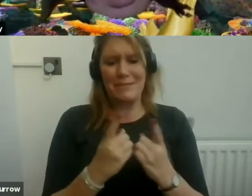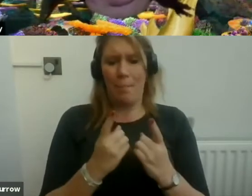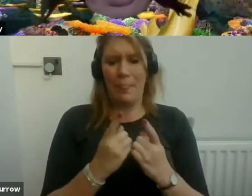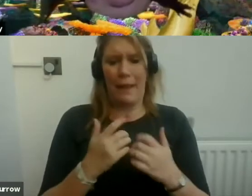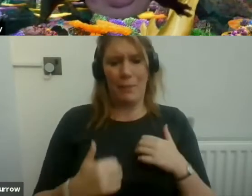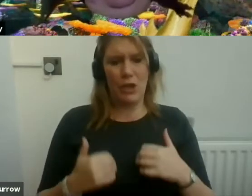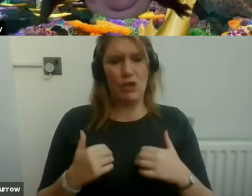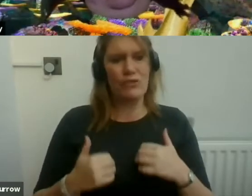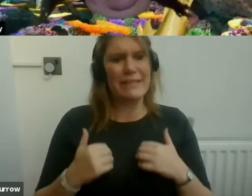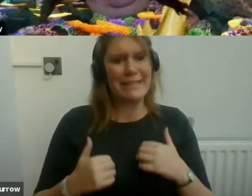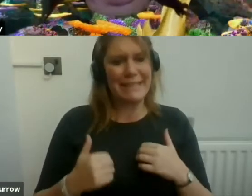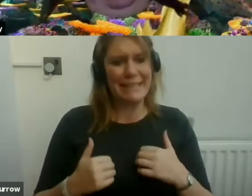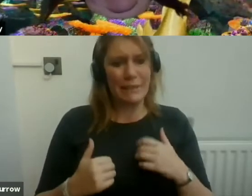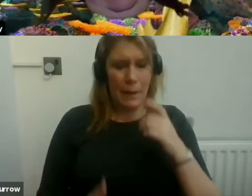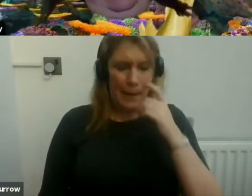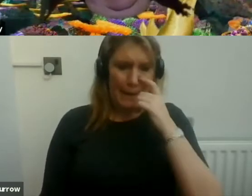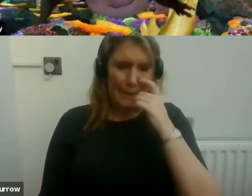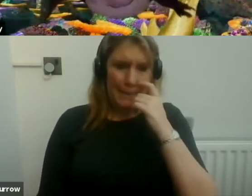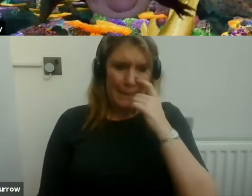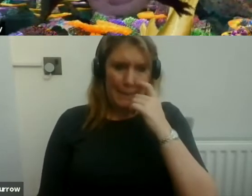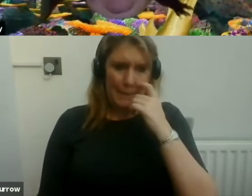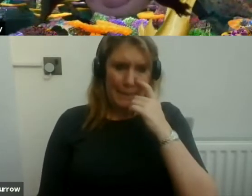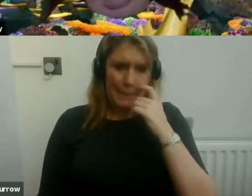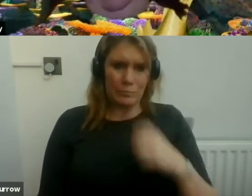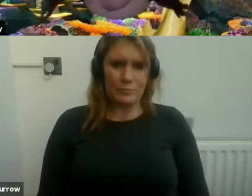interested in and stuff. So I don't